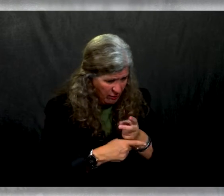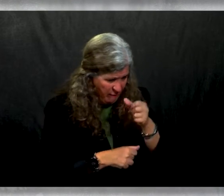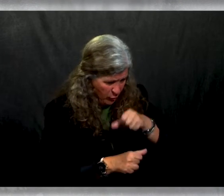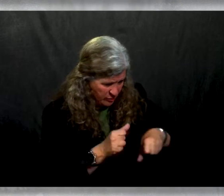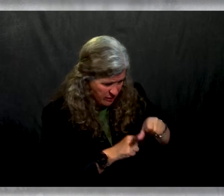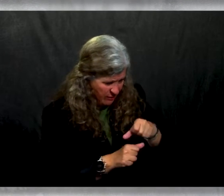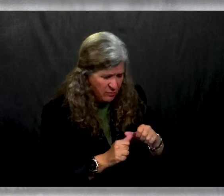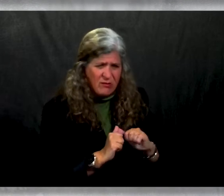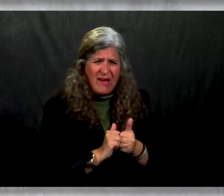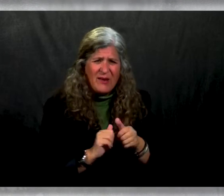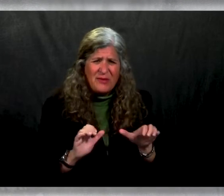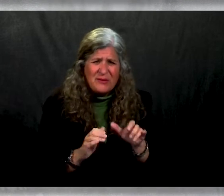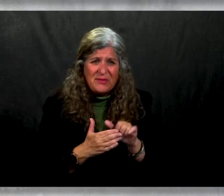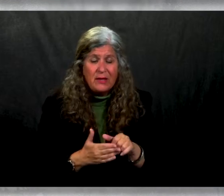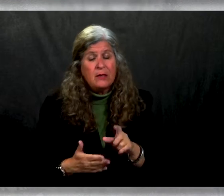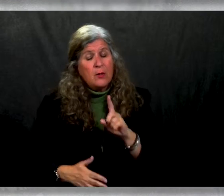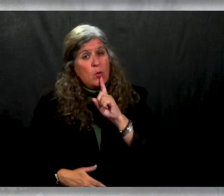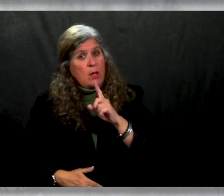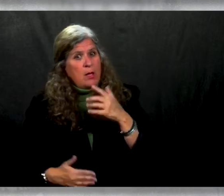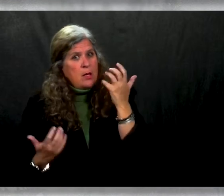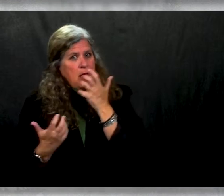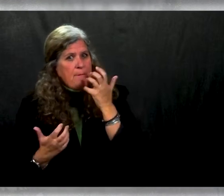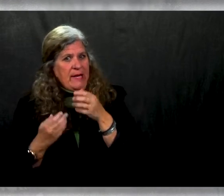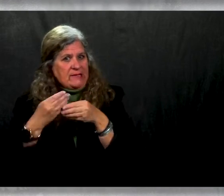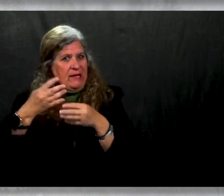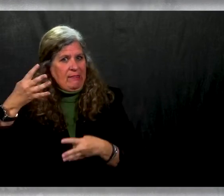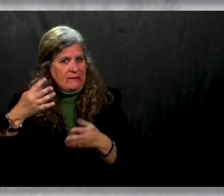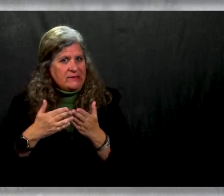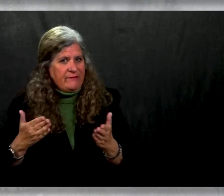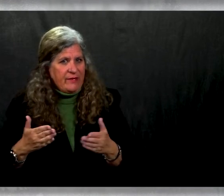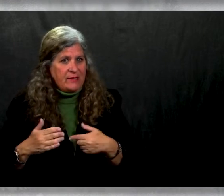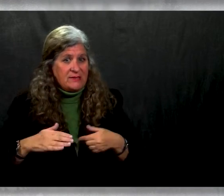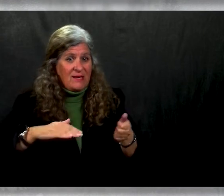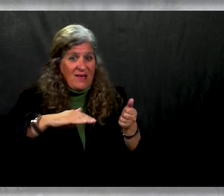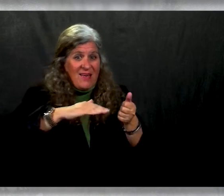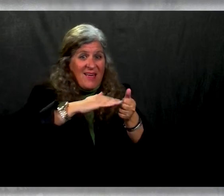That's a pretty amazing list of things, really. There were underground schools